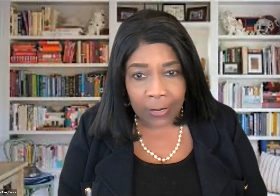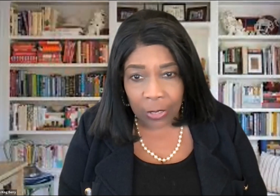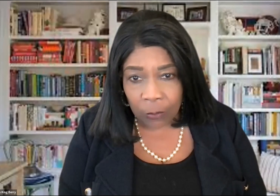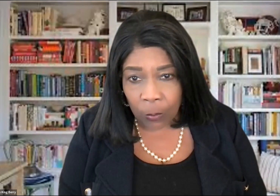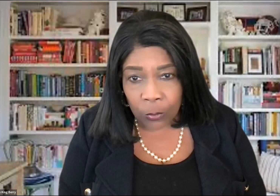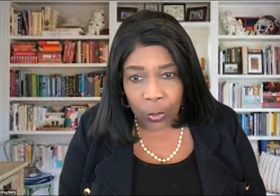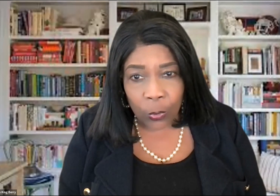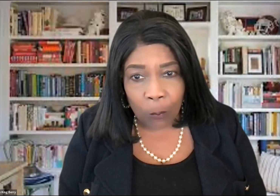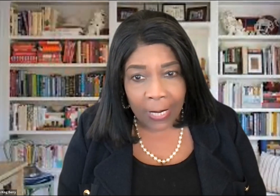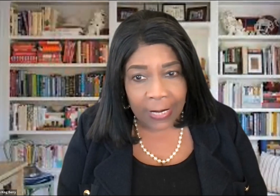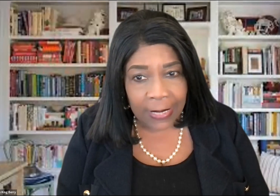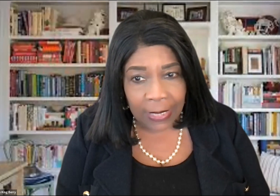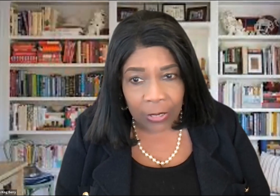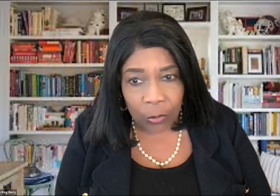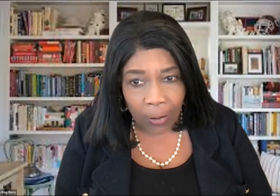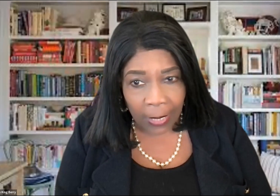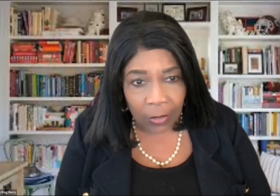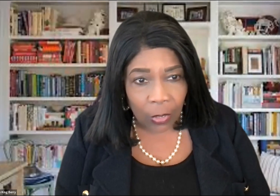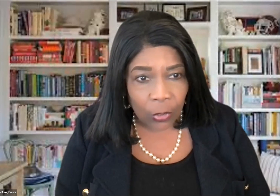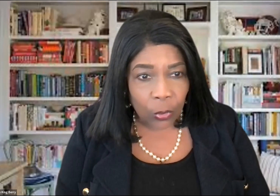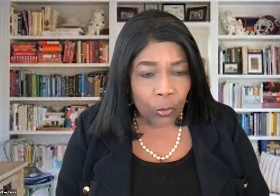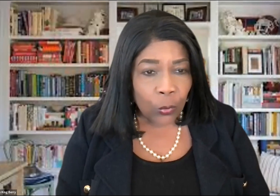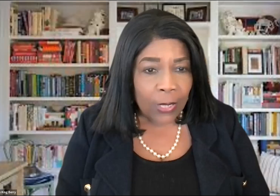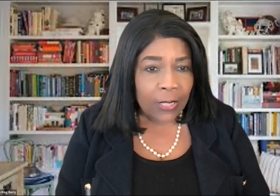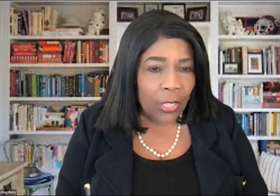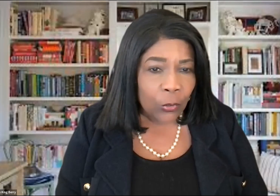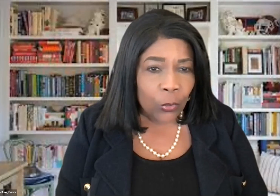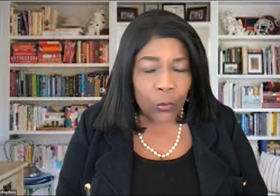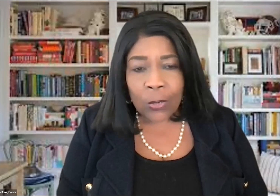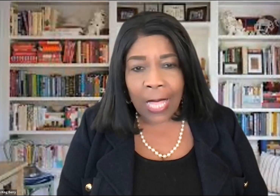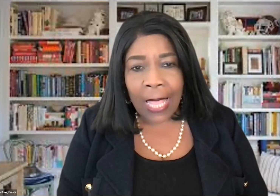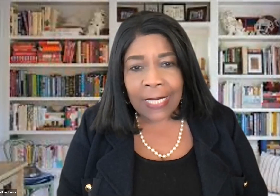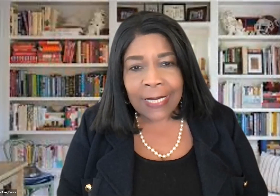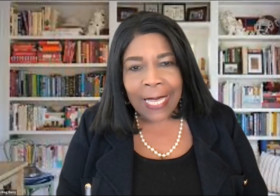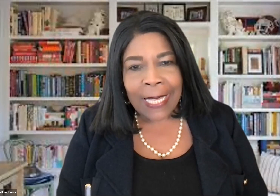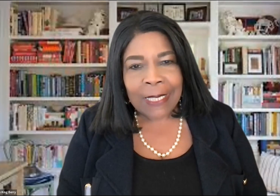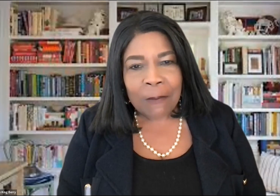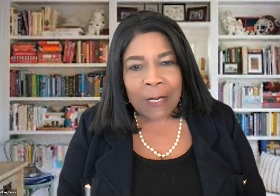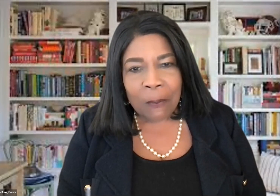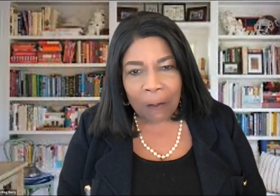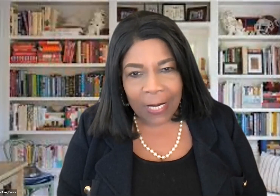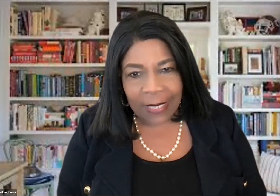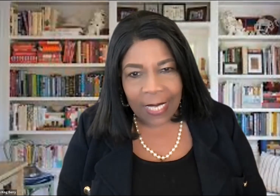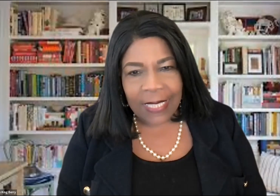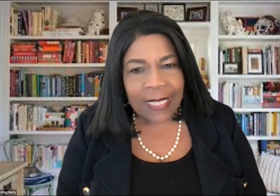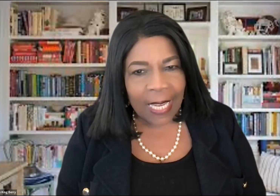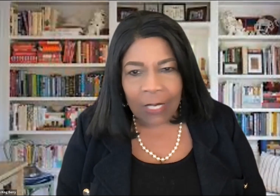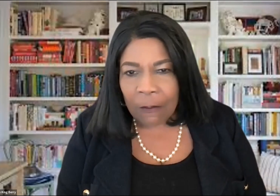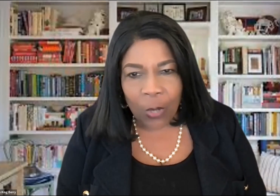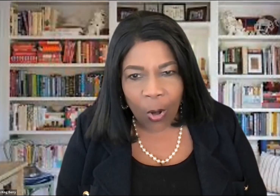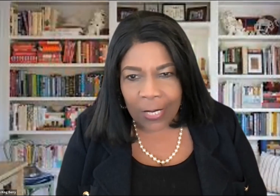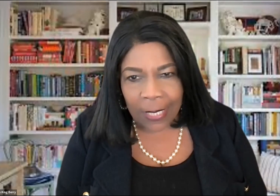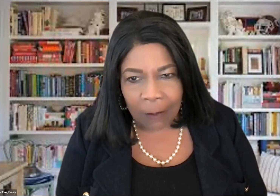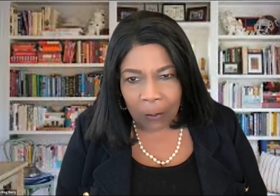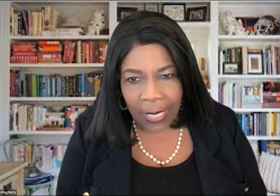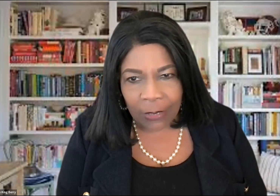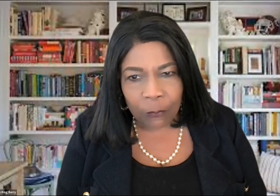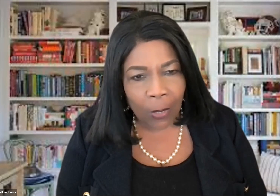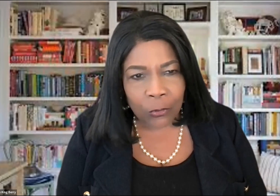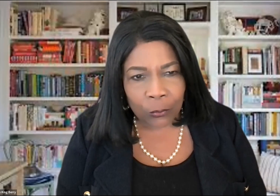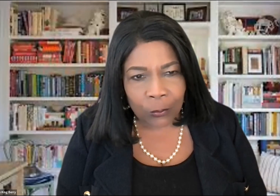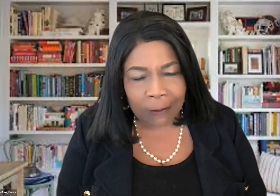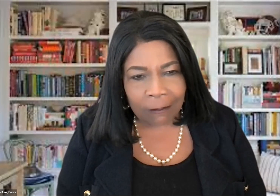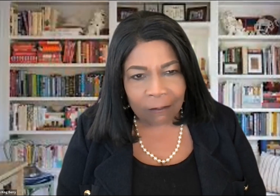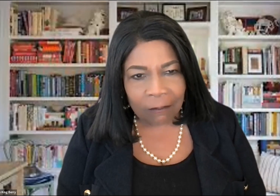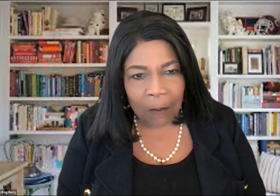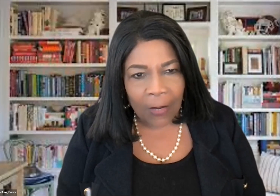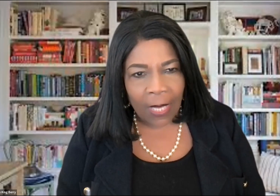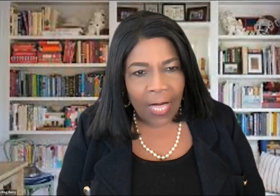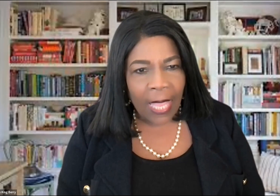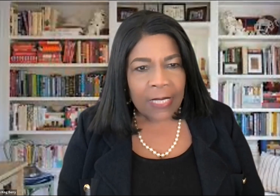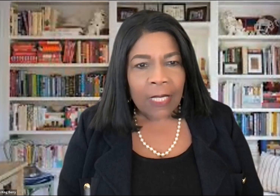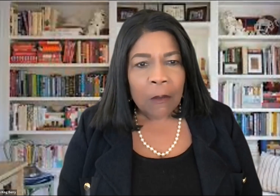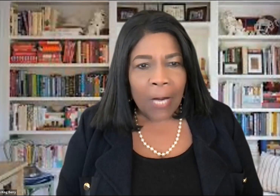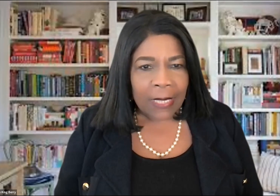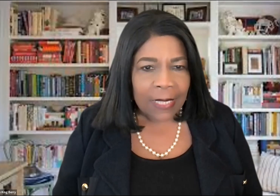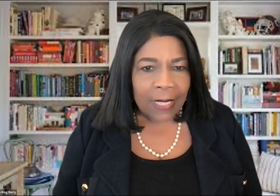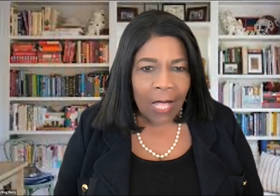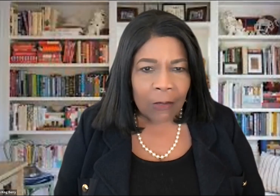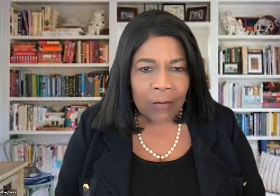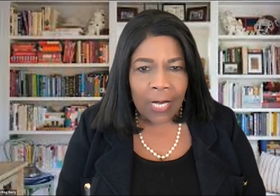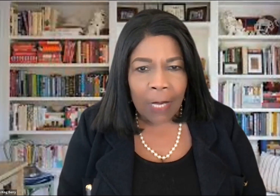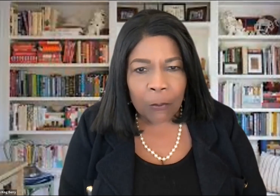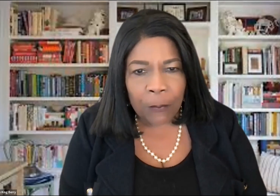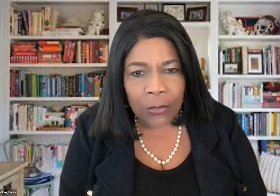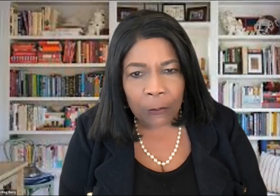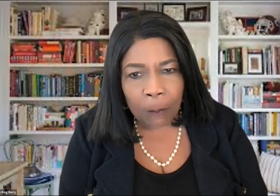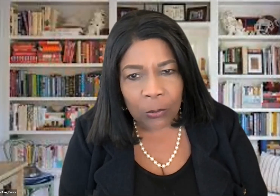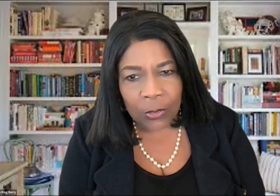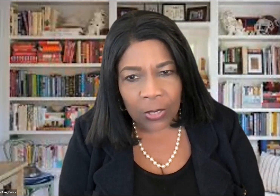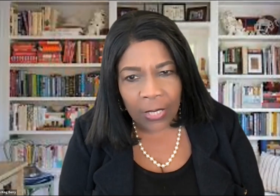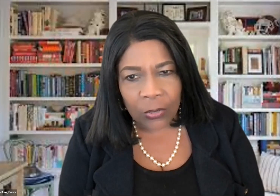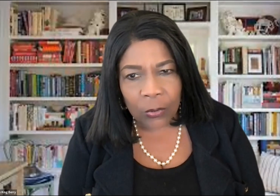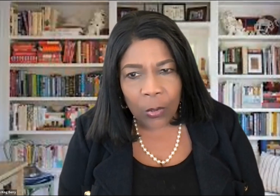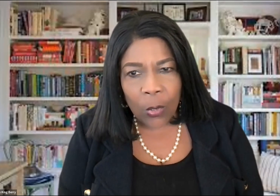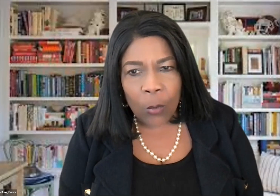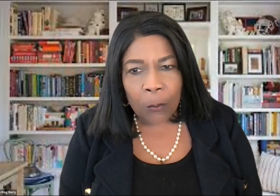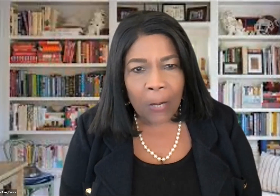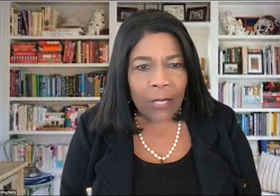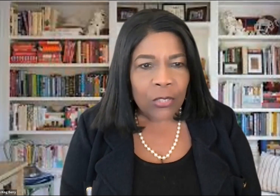Disability rights, heroes, humanities. Dc. Grant to ensure that teachers utilize and the implement state of the art lesson plans for our children as the humanity, scholar and professor of special education.